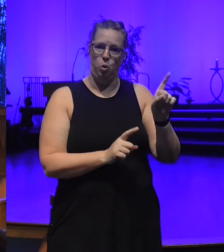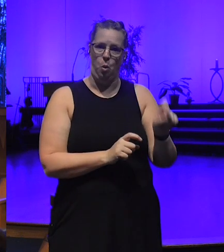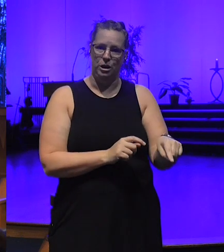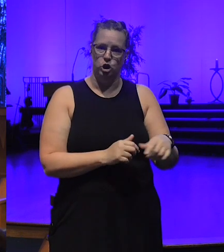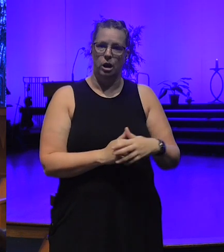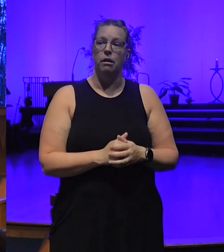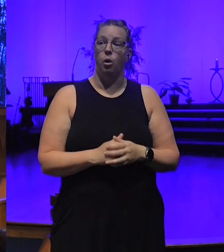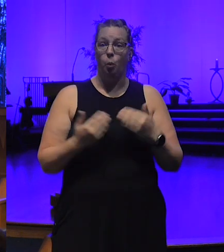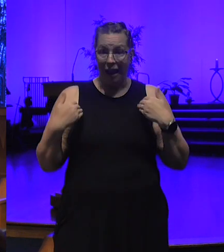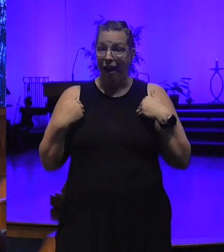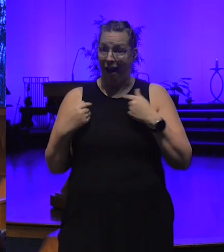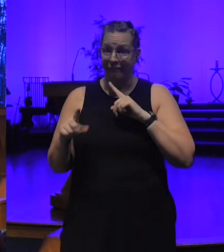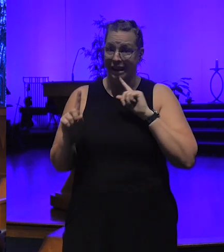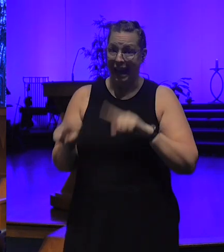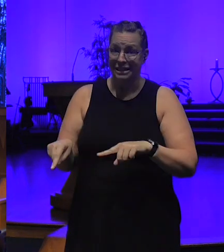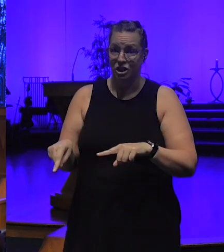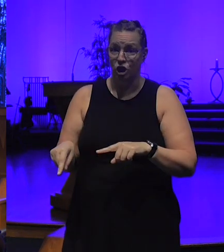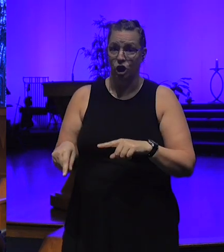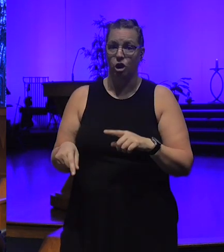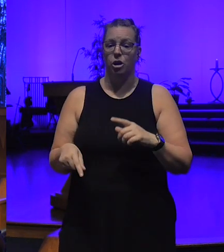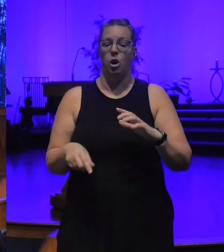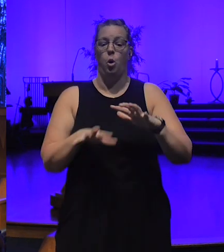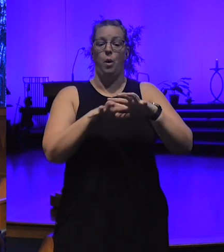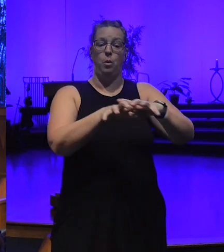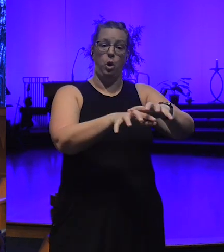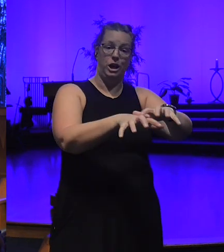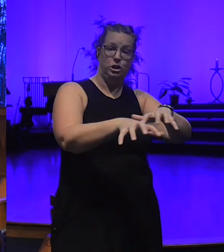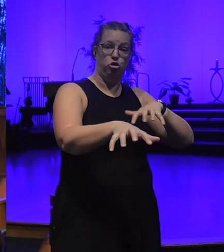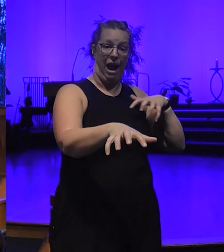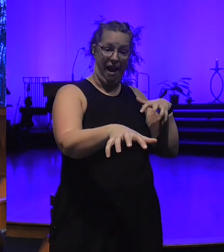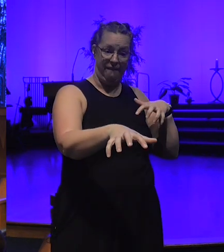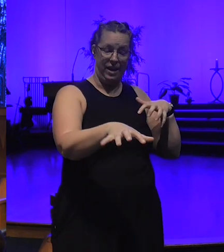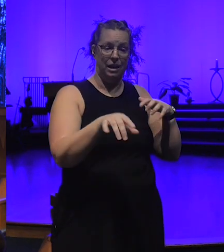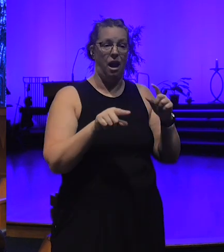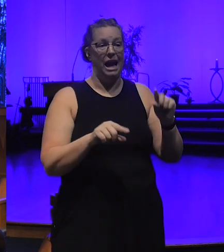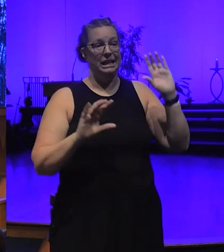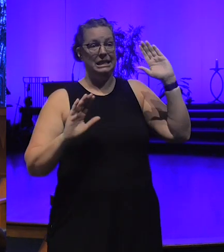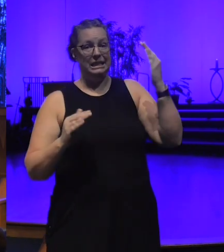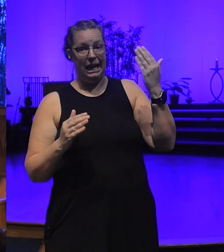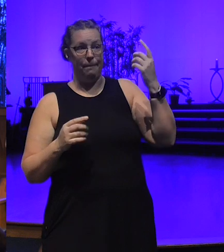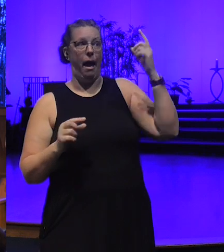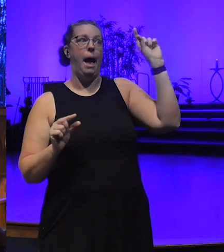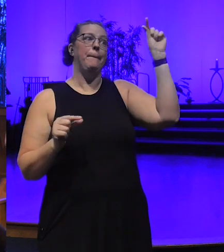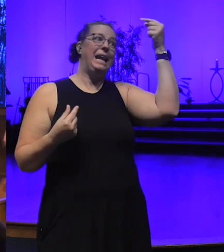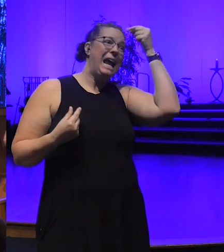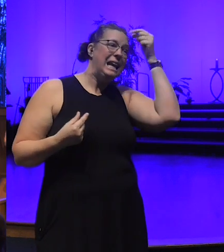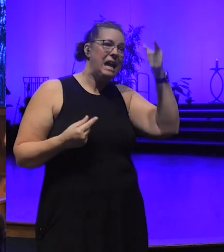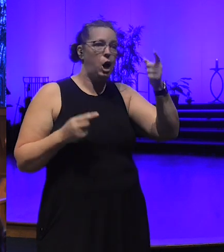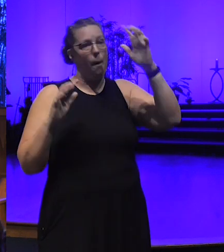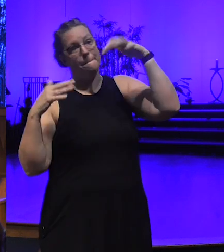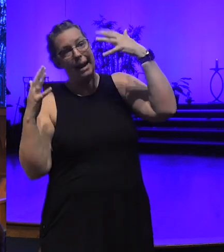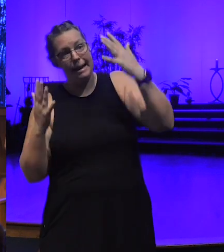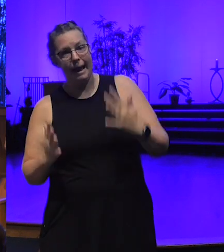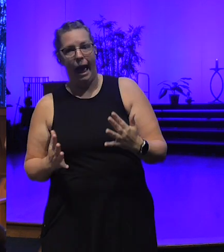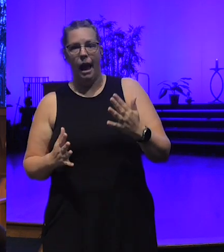why when we're in traffic everyone seems either like an idiot or a maniac before I share that I